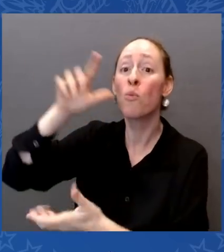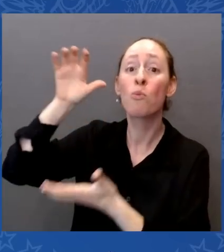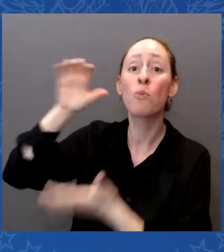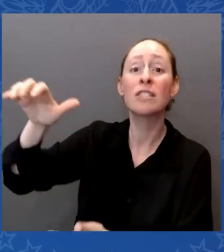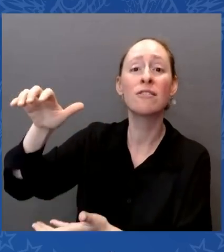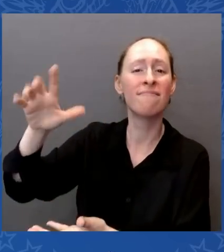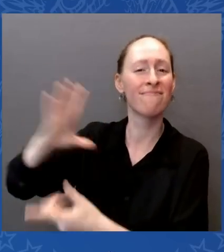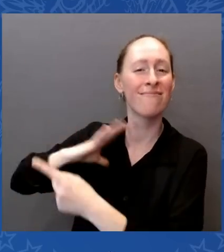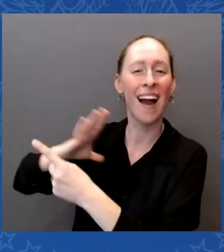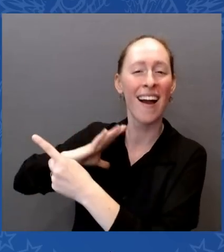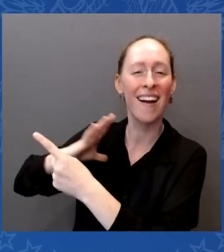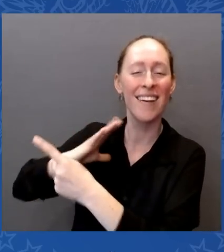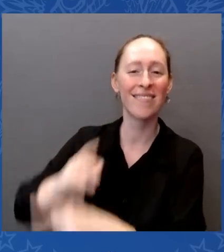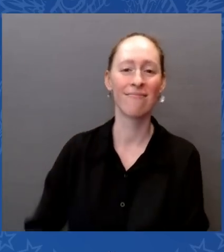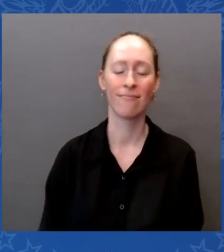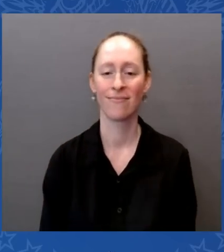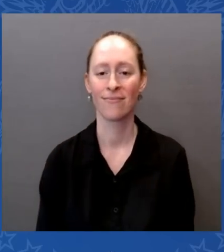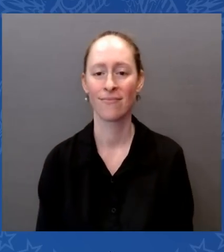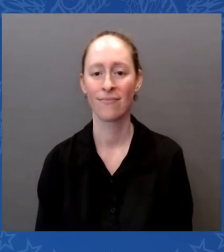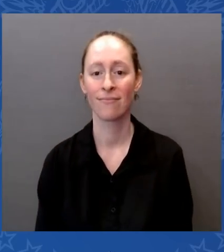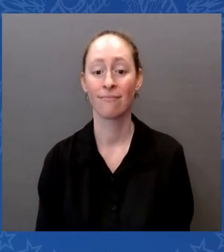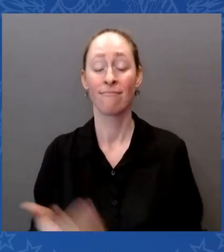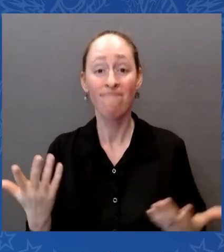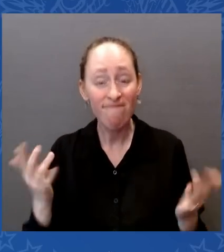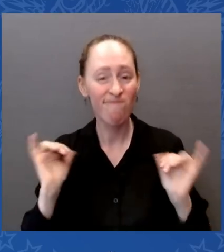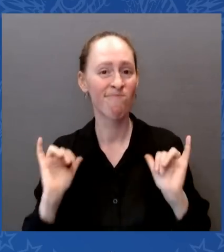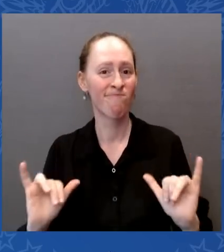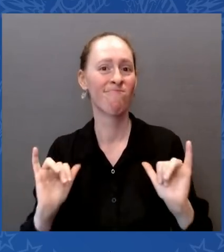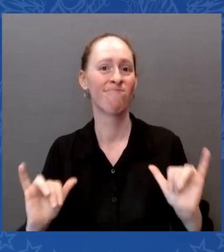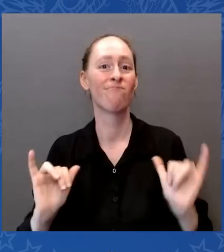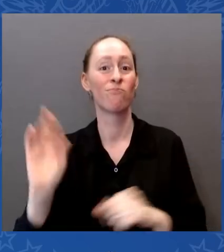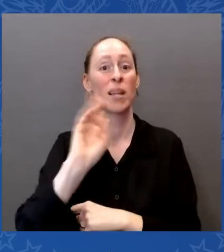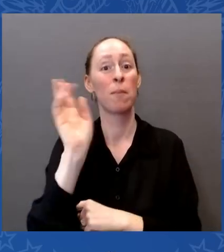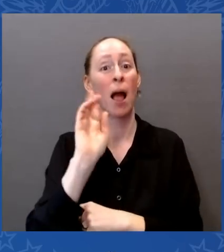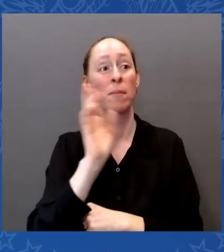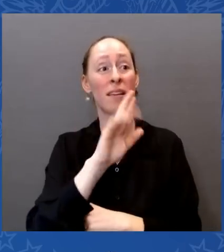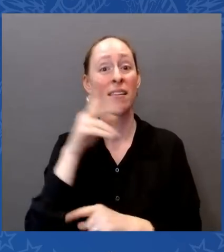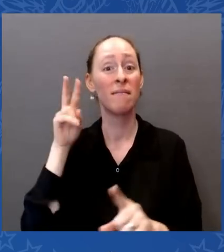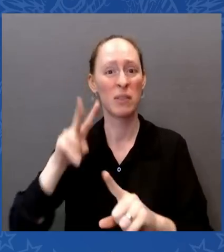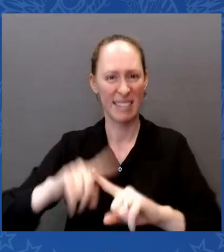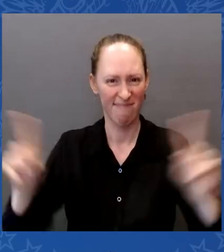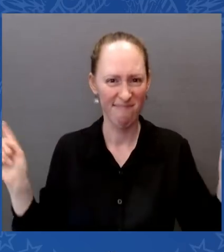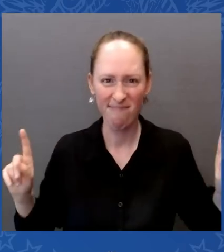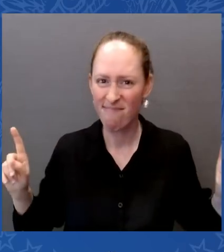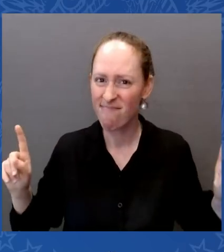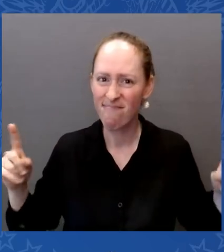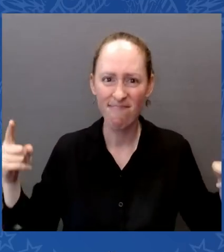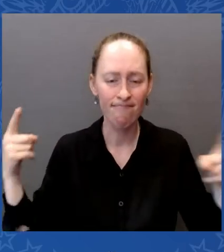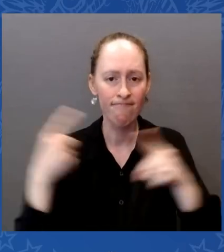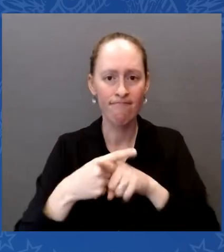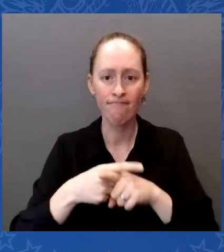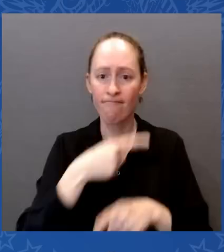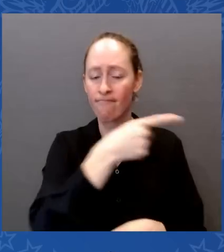Now, listen to me closely: Congressional Republicans love to call Democrats "big spenders," and they always claim to be for less federal spending.